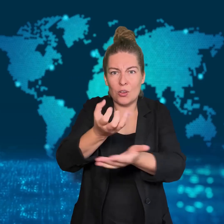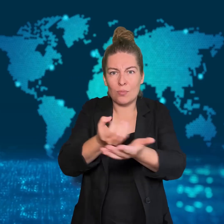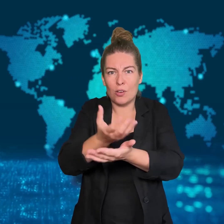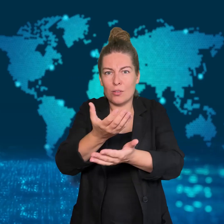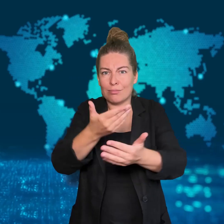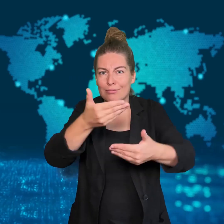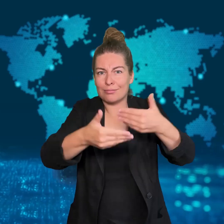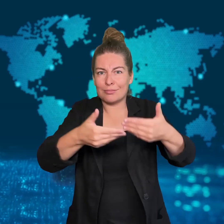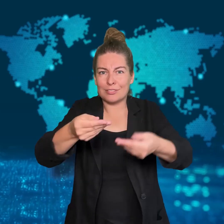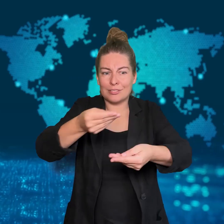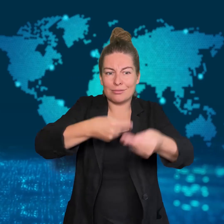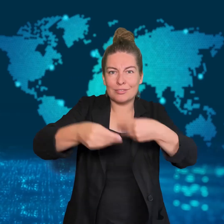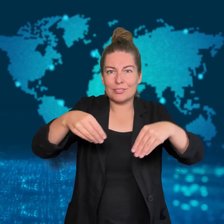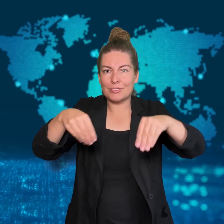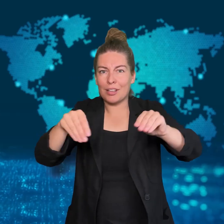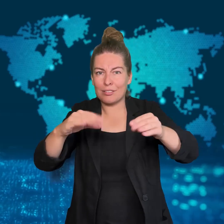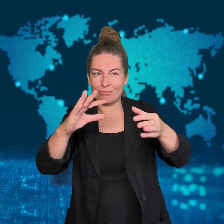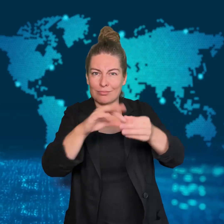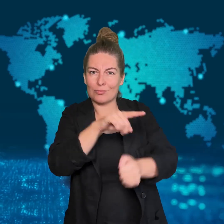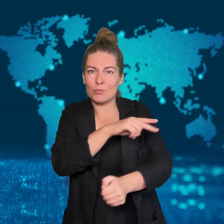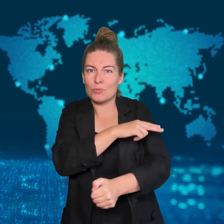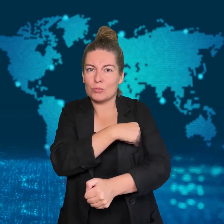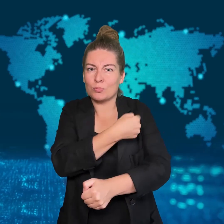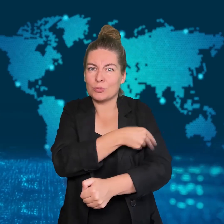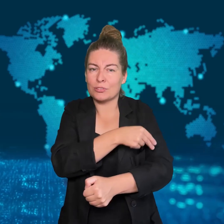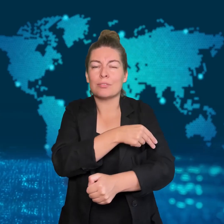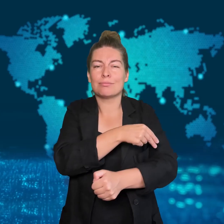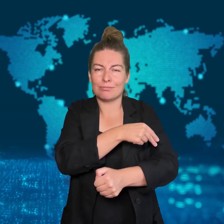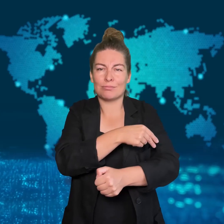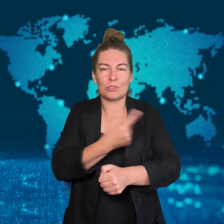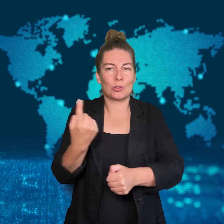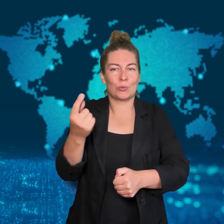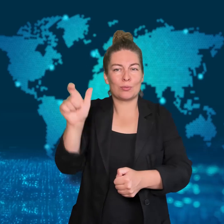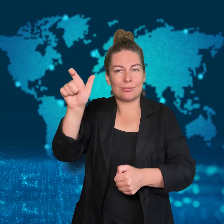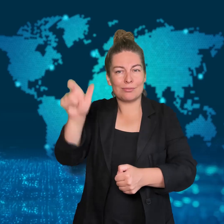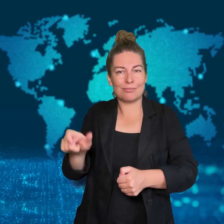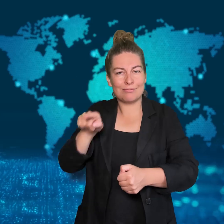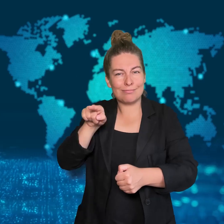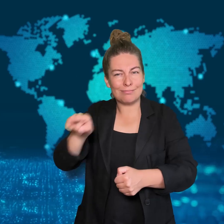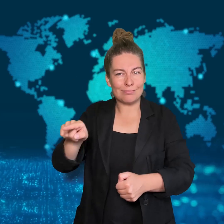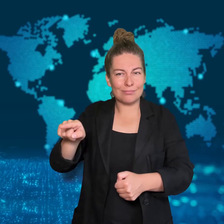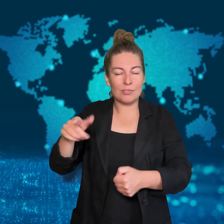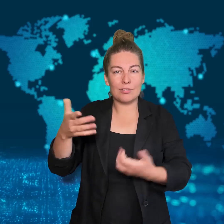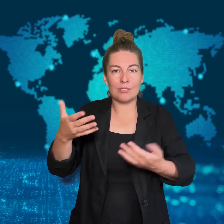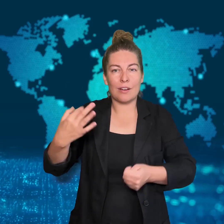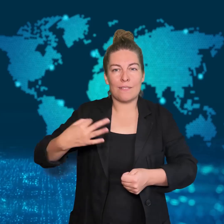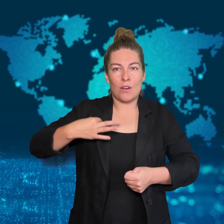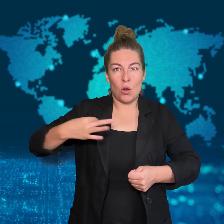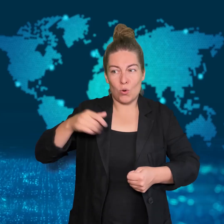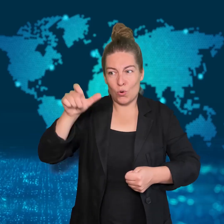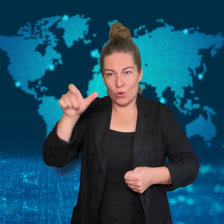and its obstetric department has been suspended.